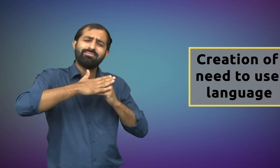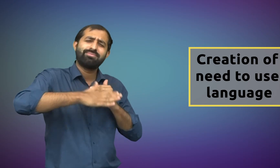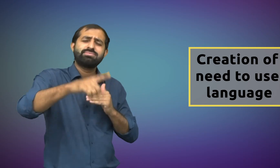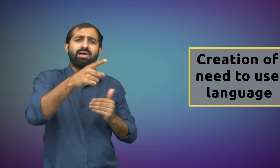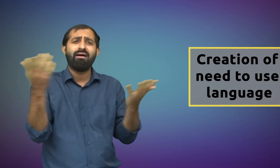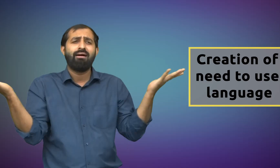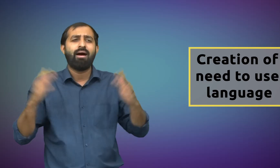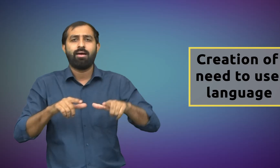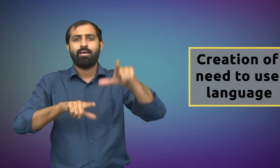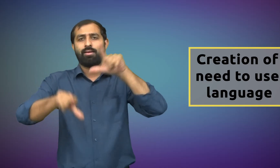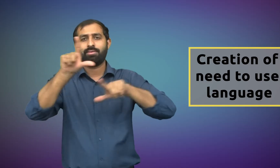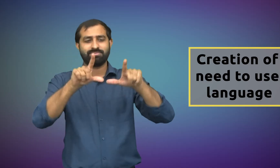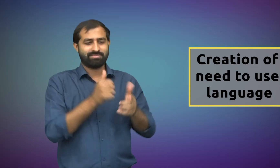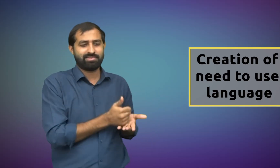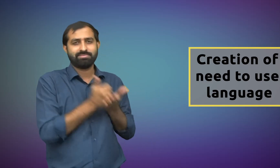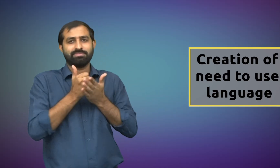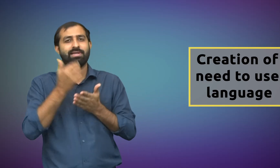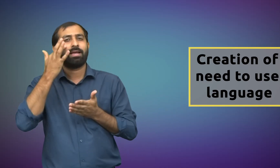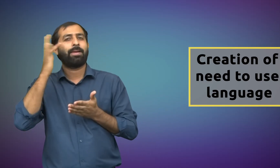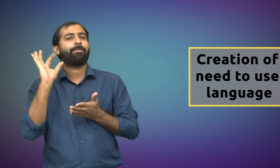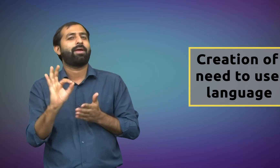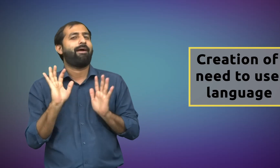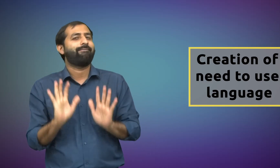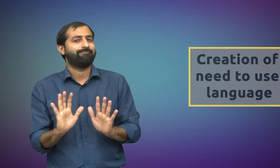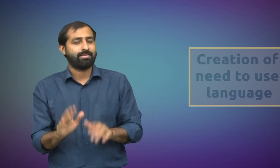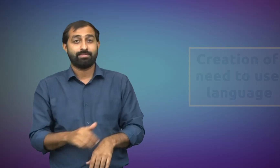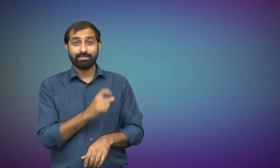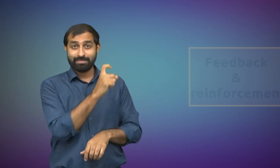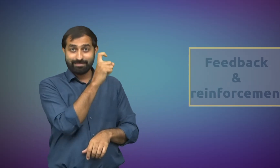Language input helps in getting the child to use language